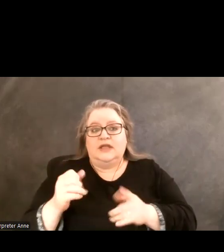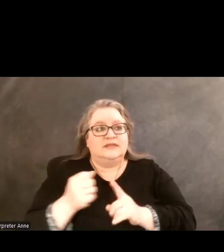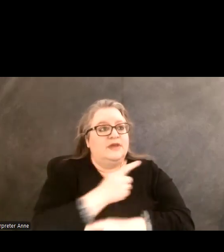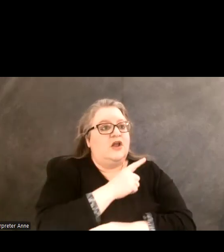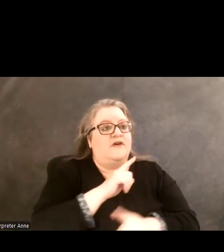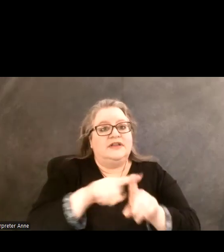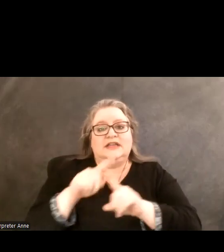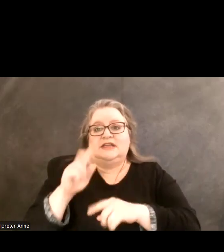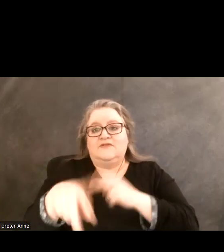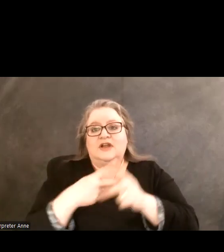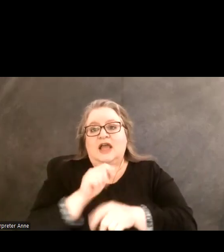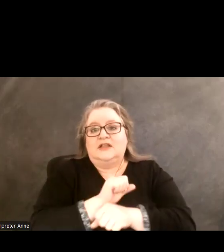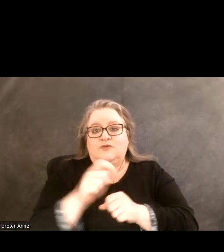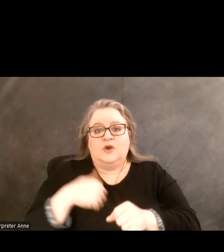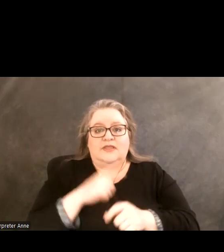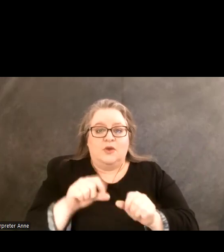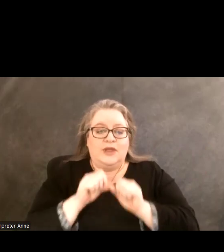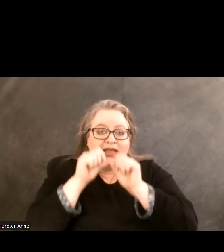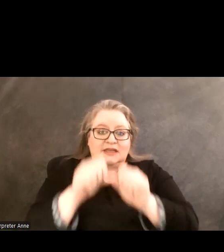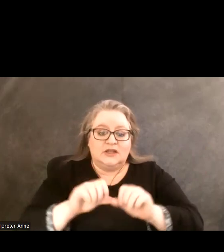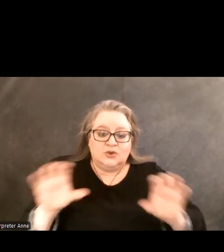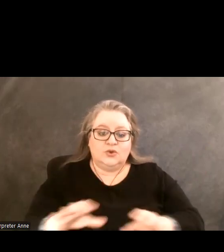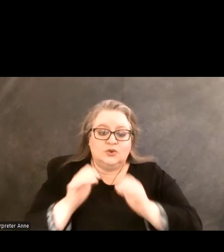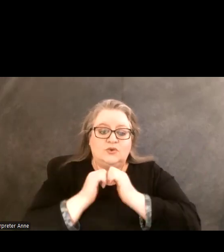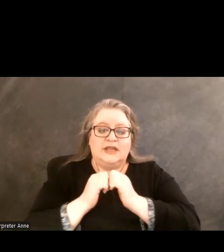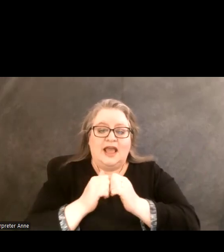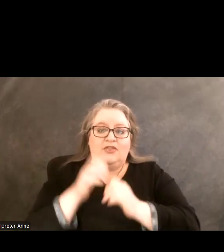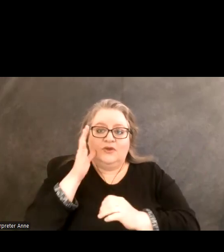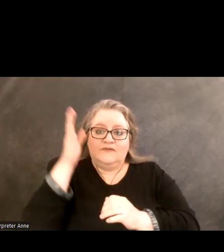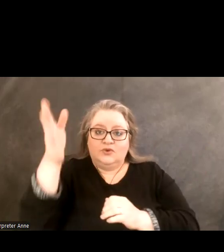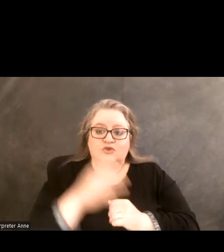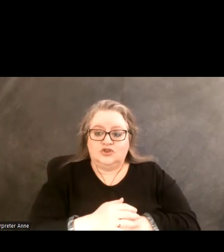work that we continue doing together in the future.